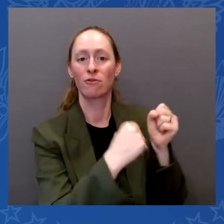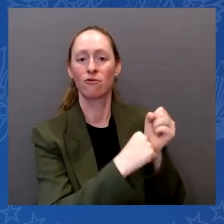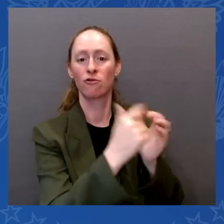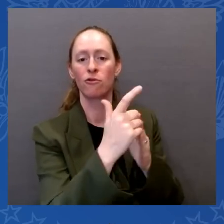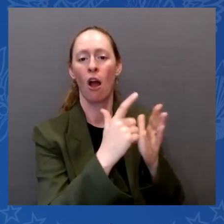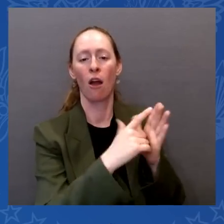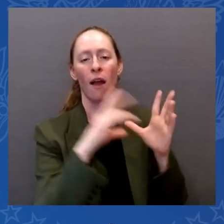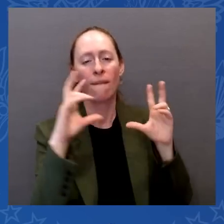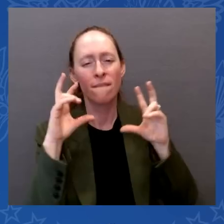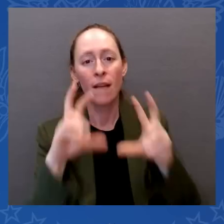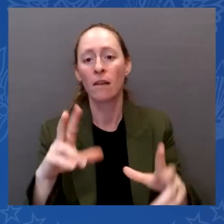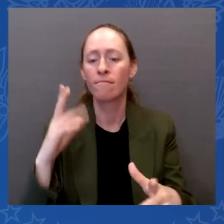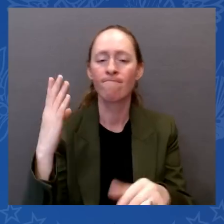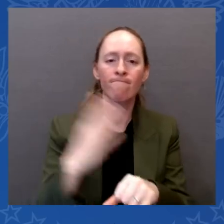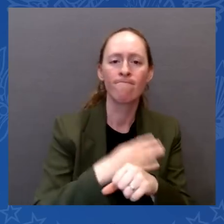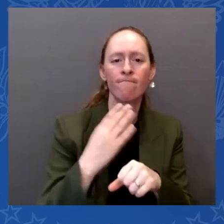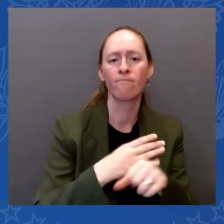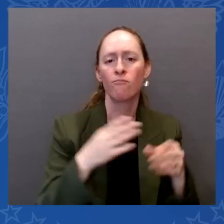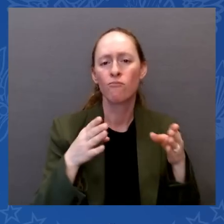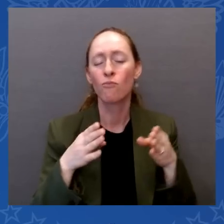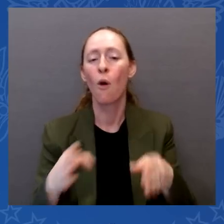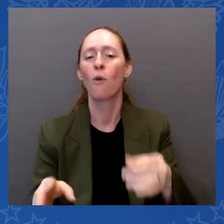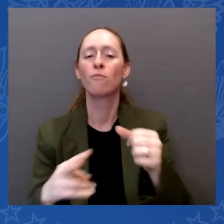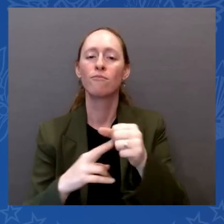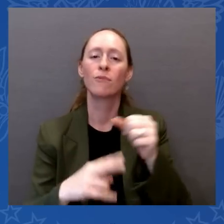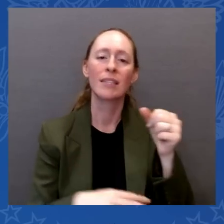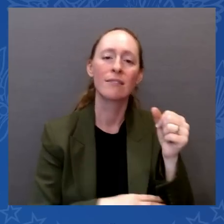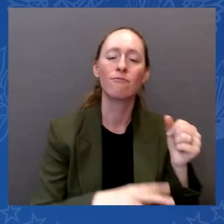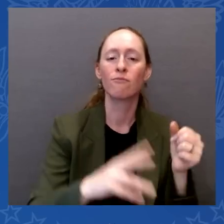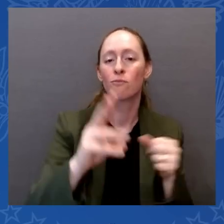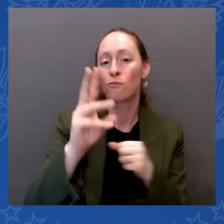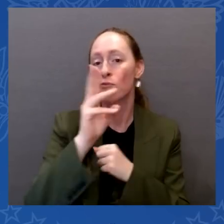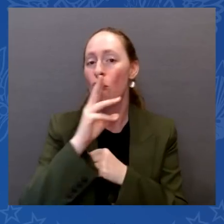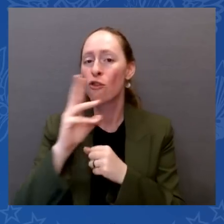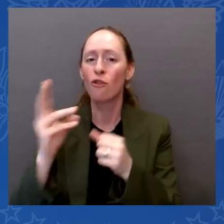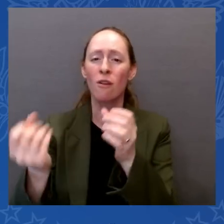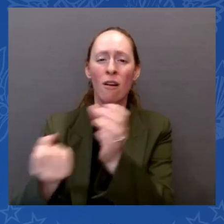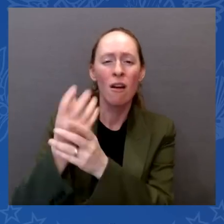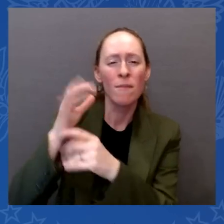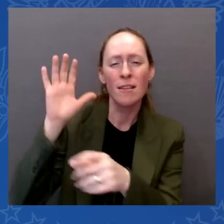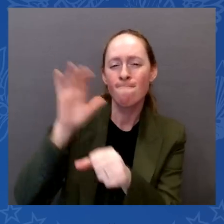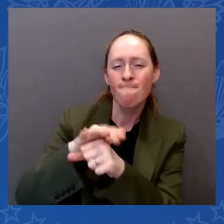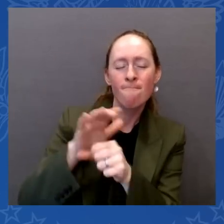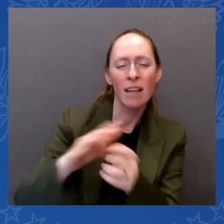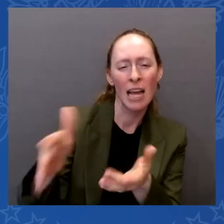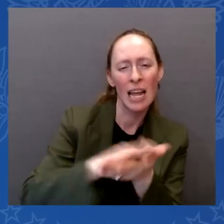I signed that -- I signed that so that the -- that we can be positioned to win the competition